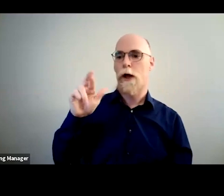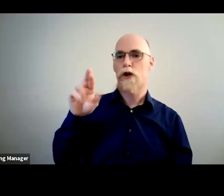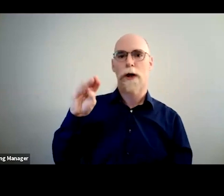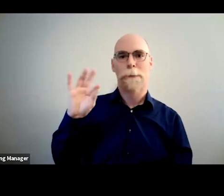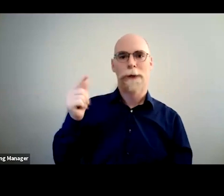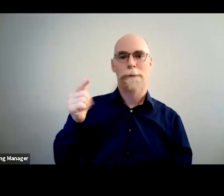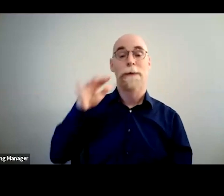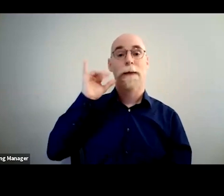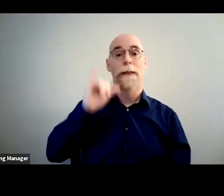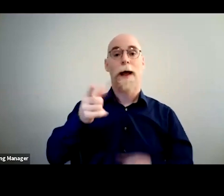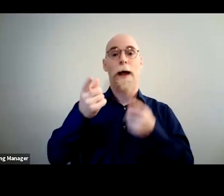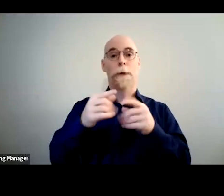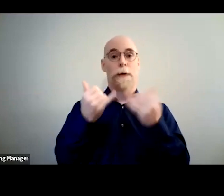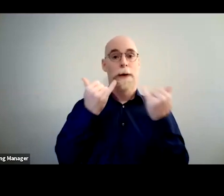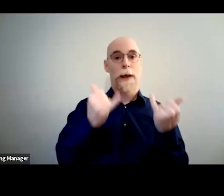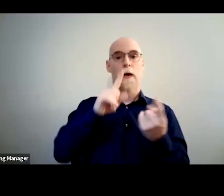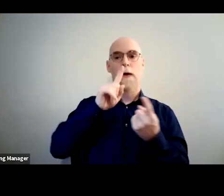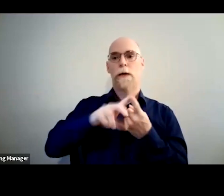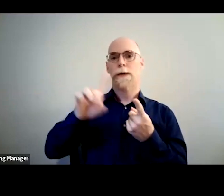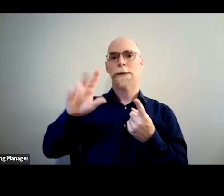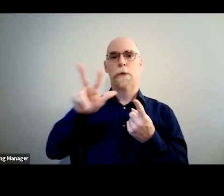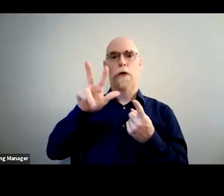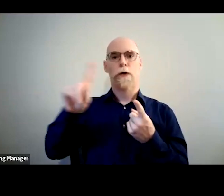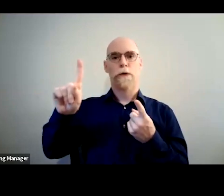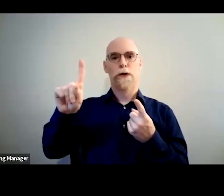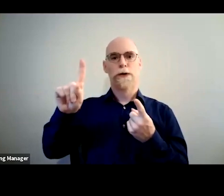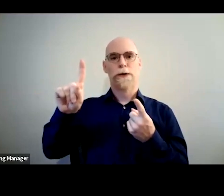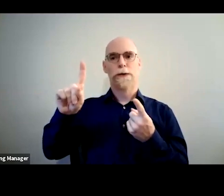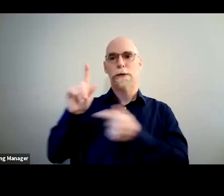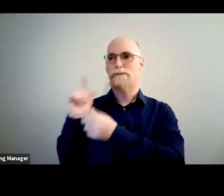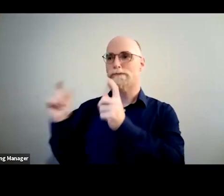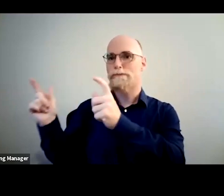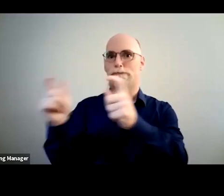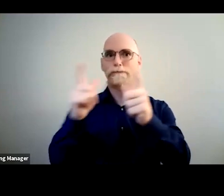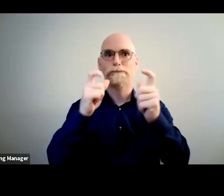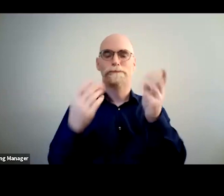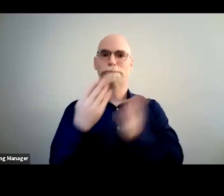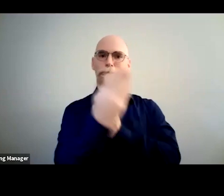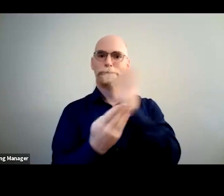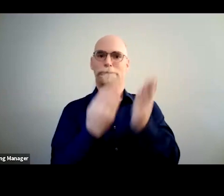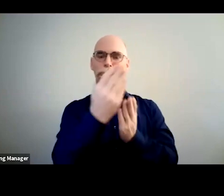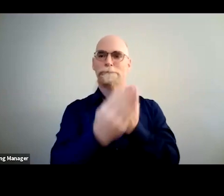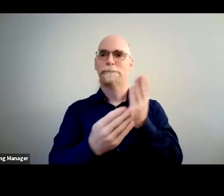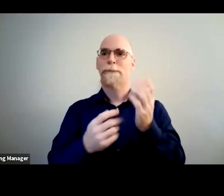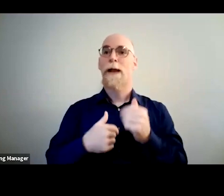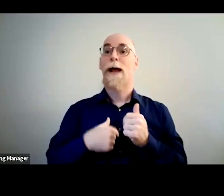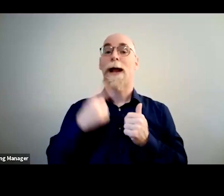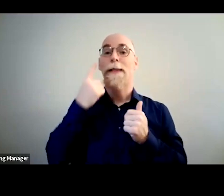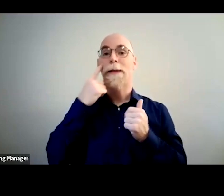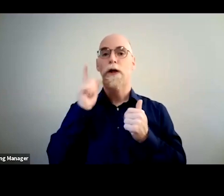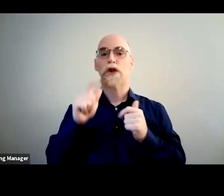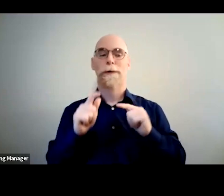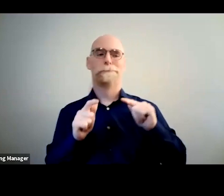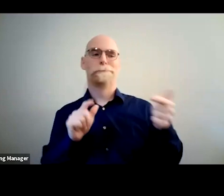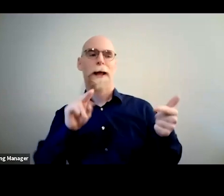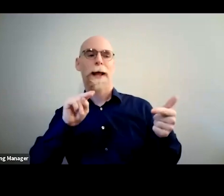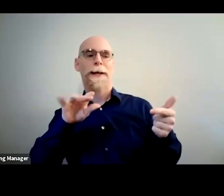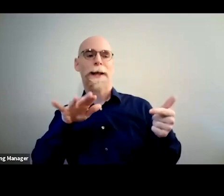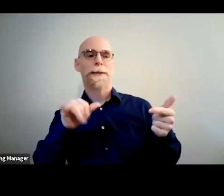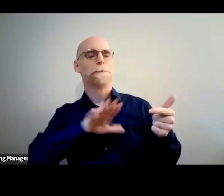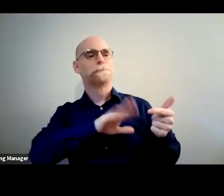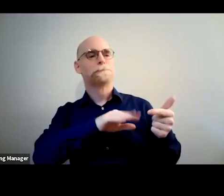and I'm going to let maybe somebody out there, maybe Nancy, what makes Baltimore charming?